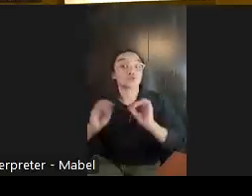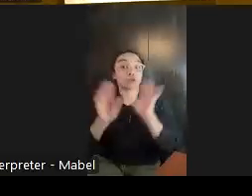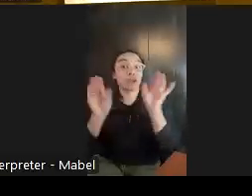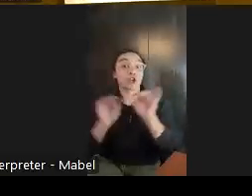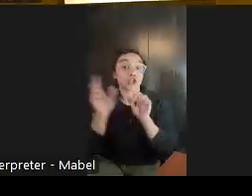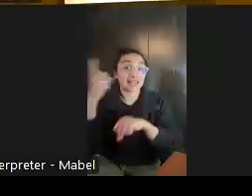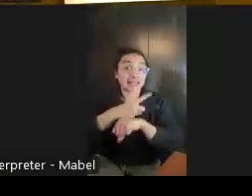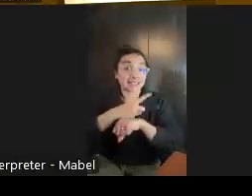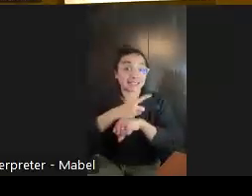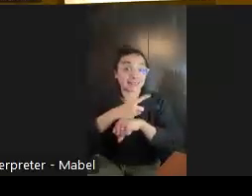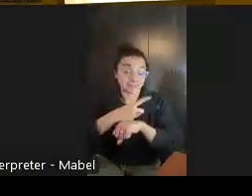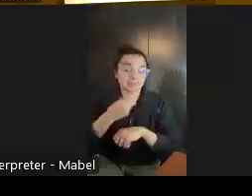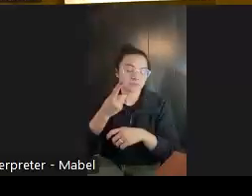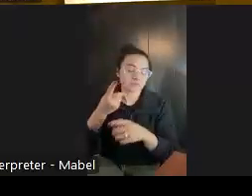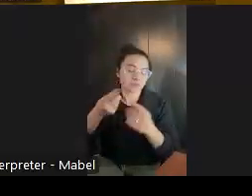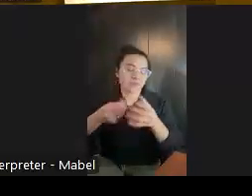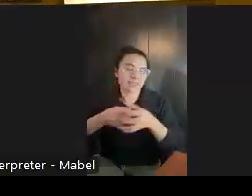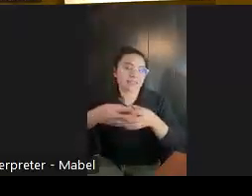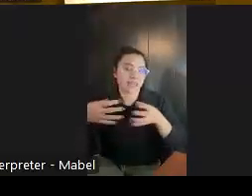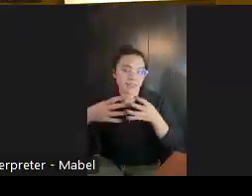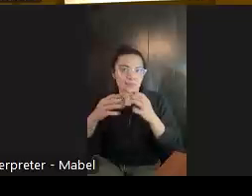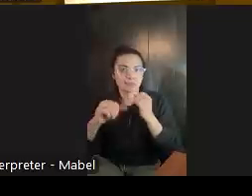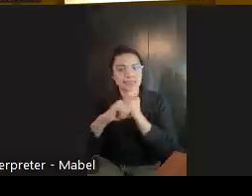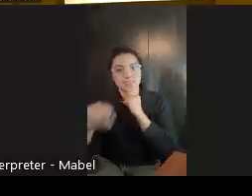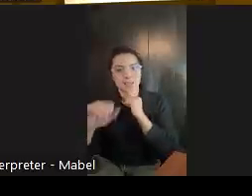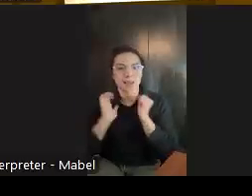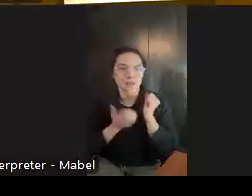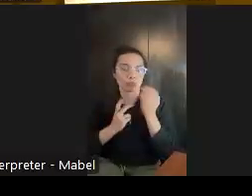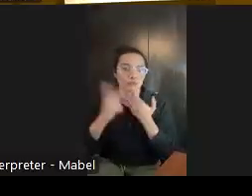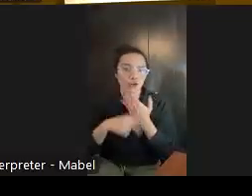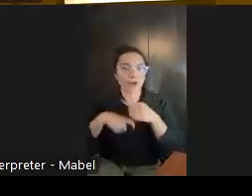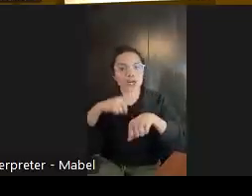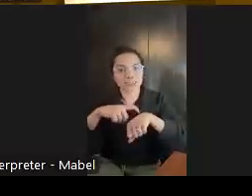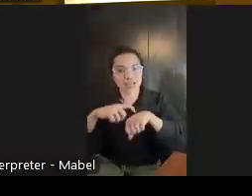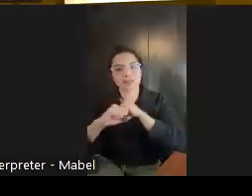hours and also our weekend time to help meet the needs of families so our start appointments are